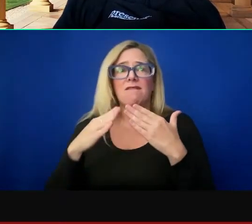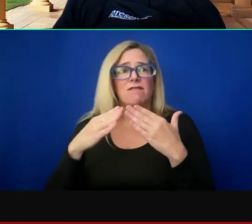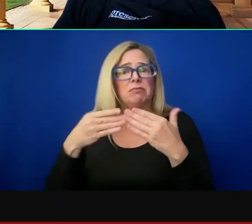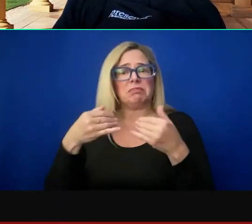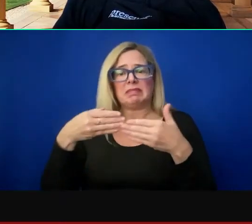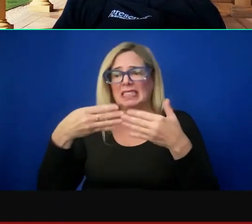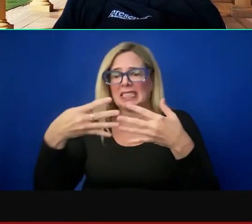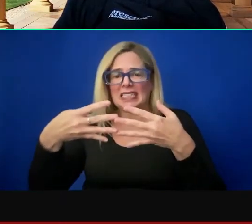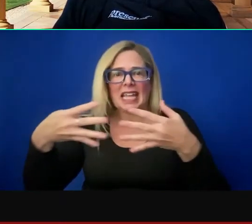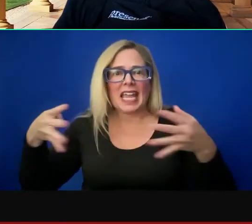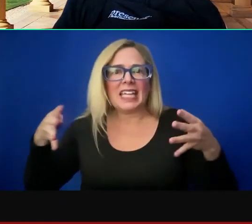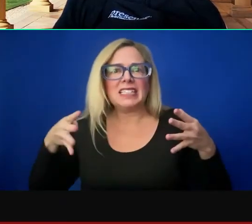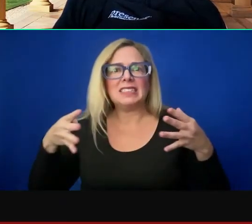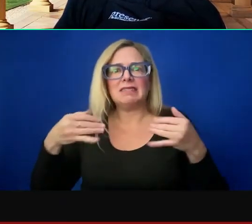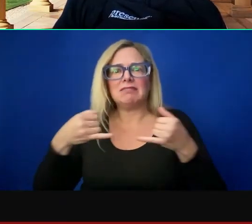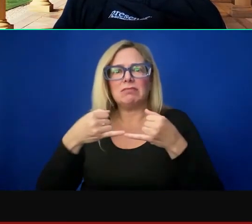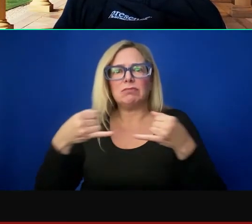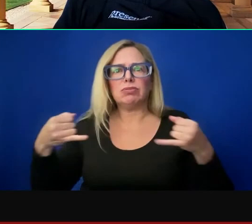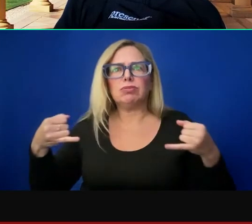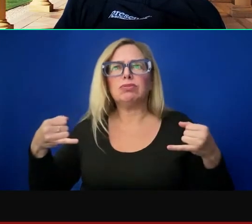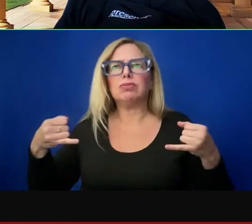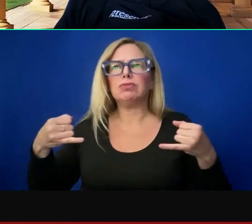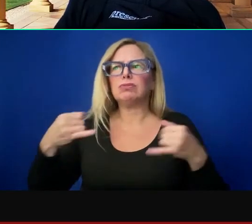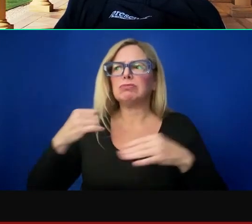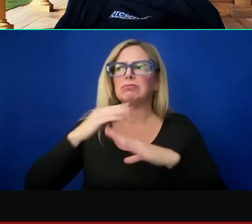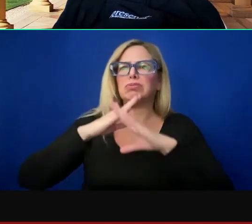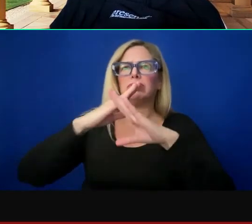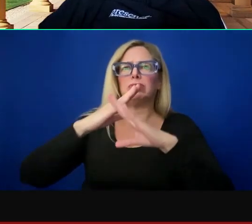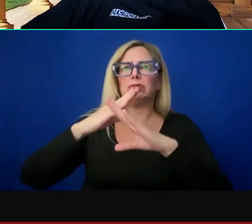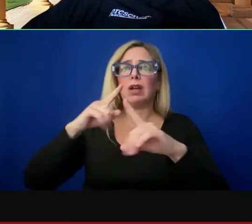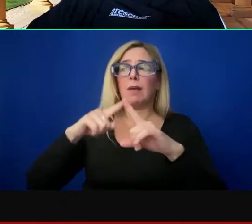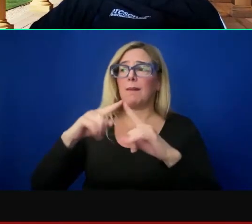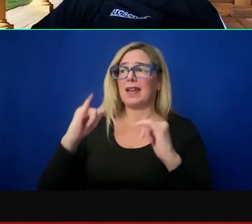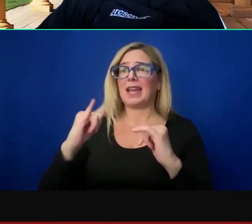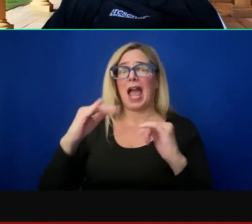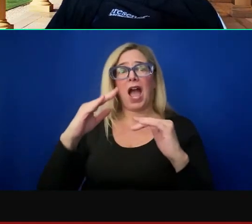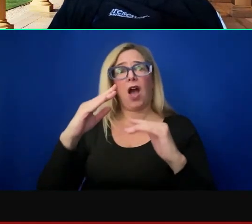the next step is revolutions. I'm going to end with a quote from a JAMA paper,